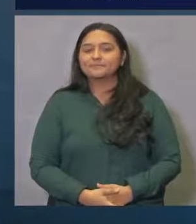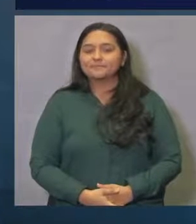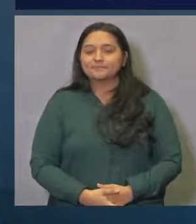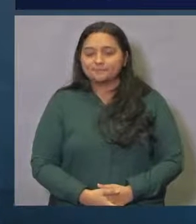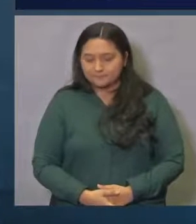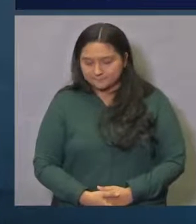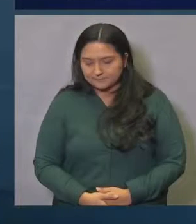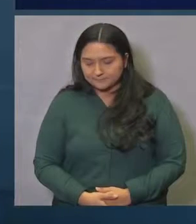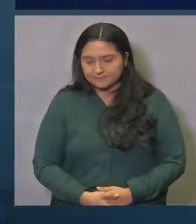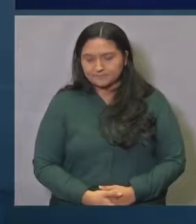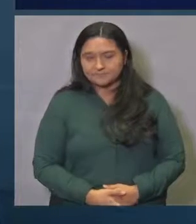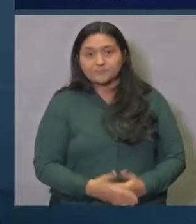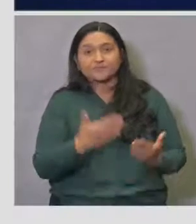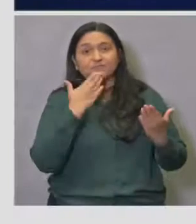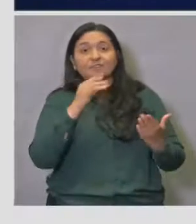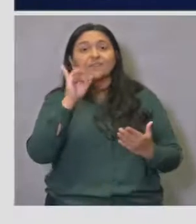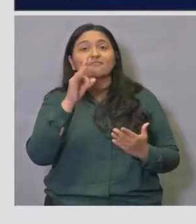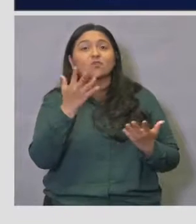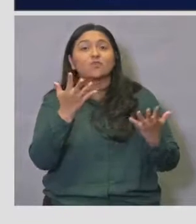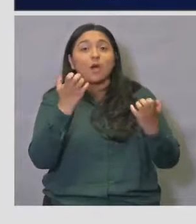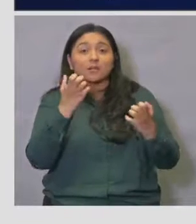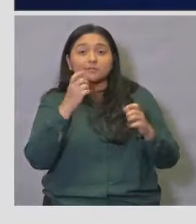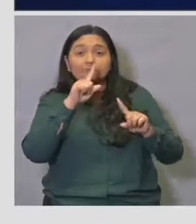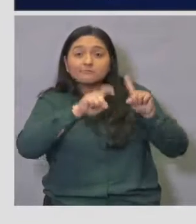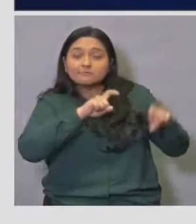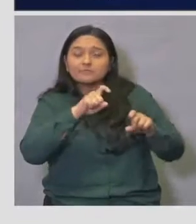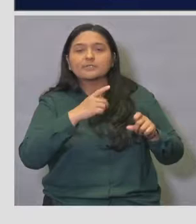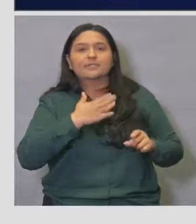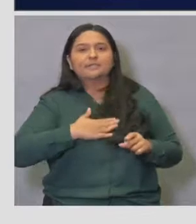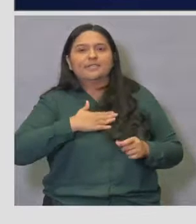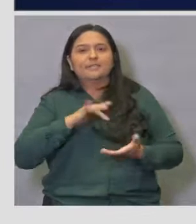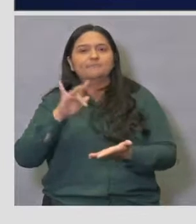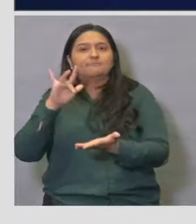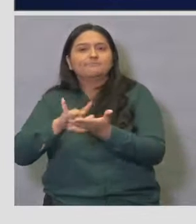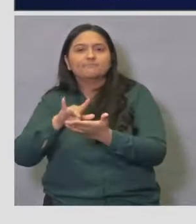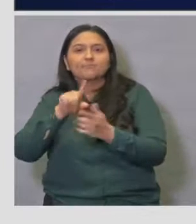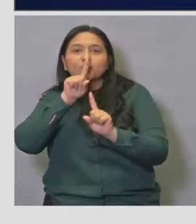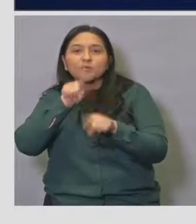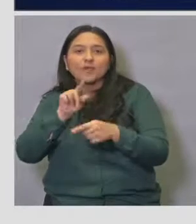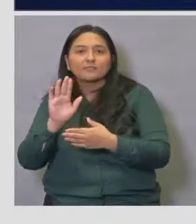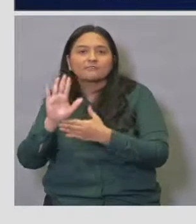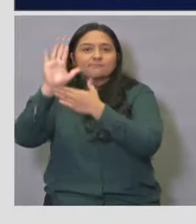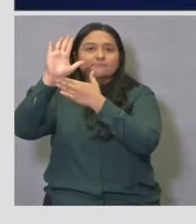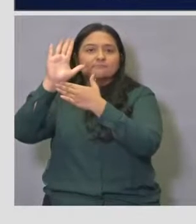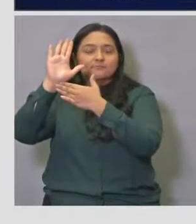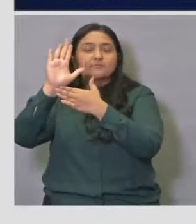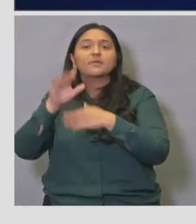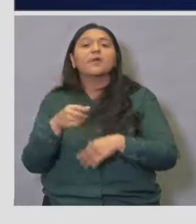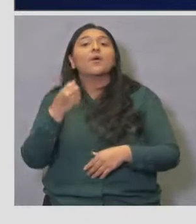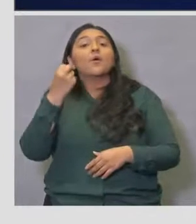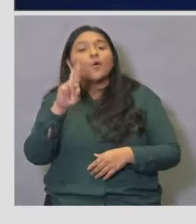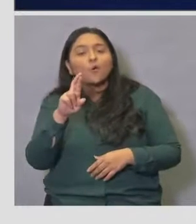THROUGH THE PANDEMIC AND BEYOND. WE WILL NOW TAKE QUESTIONS.